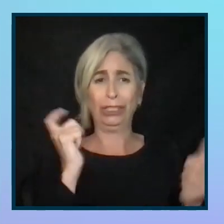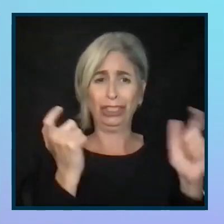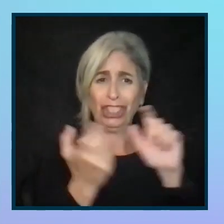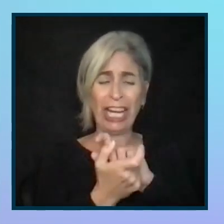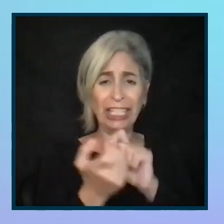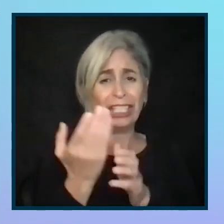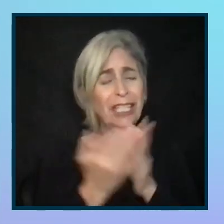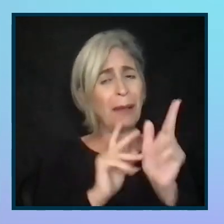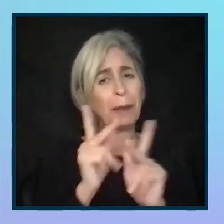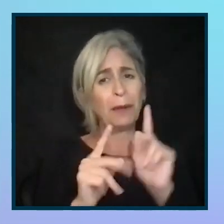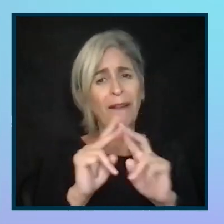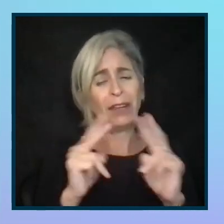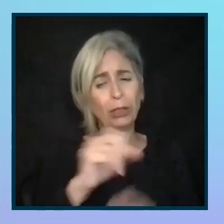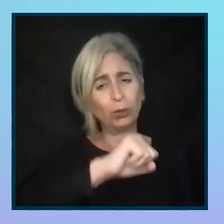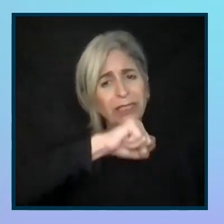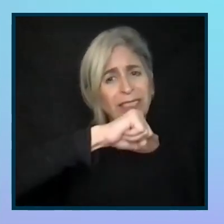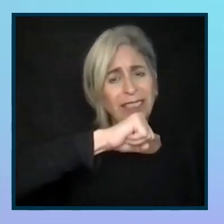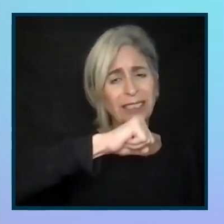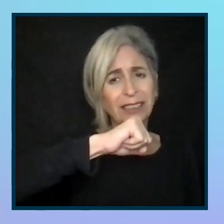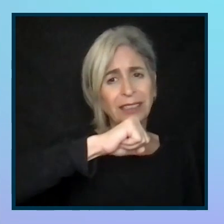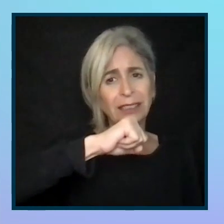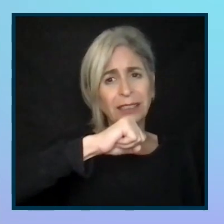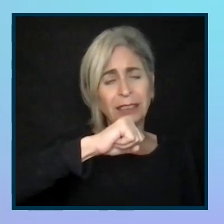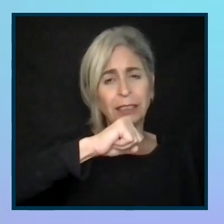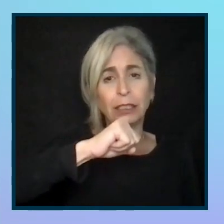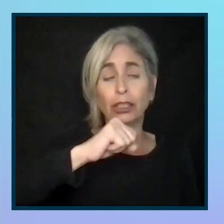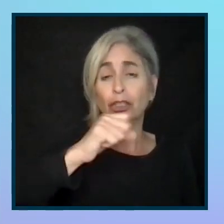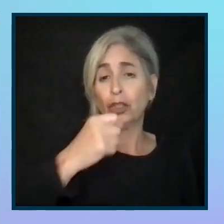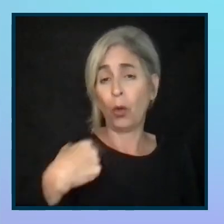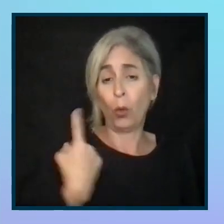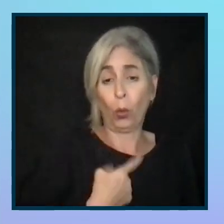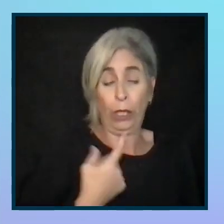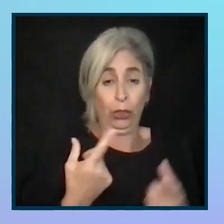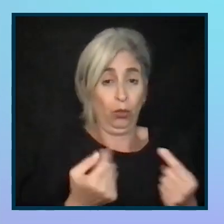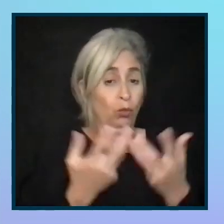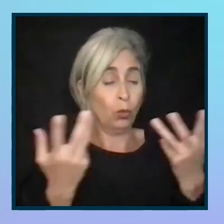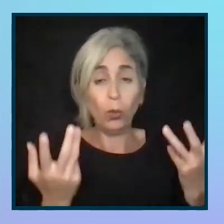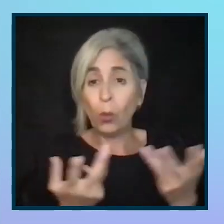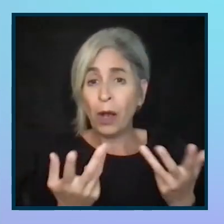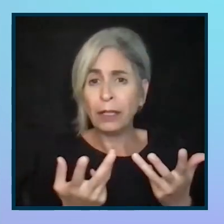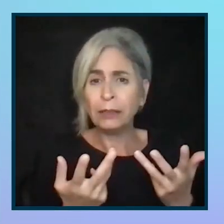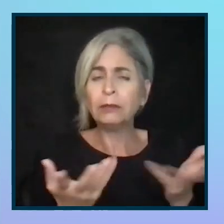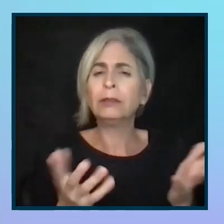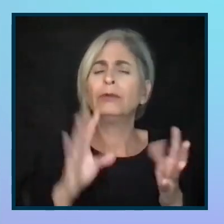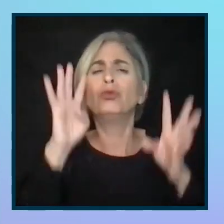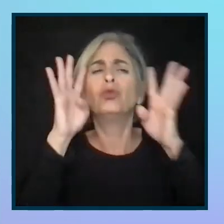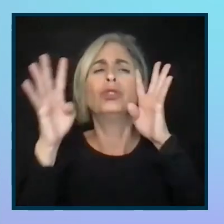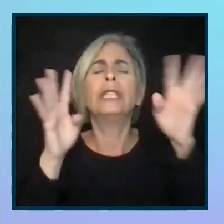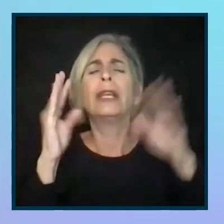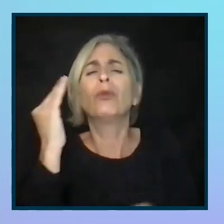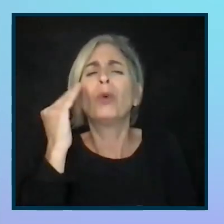And so what we've tried to do to counter resistance is to really create an awareness campaign